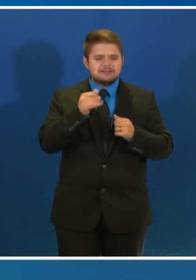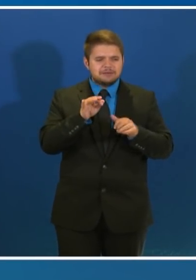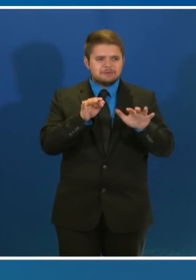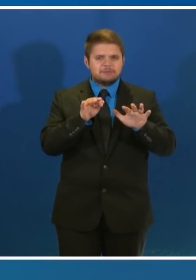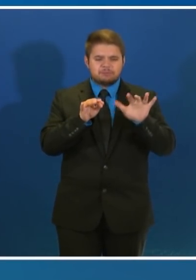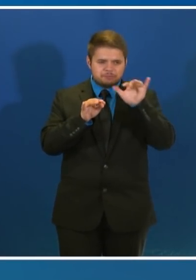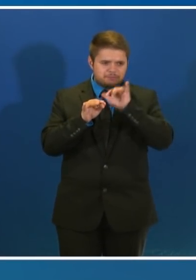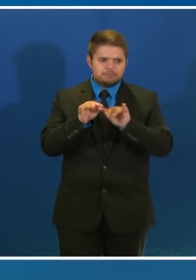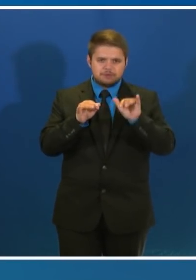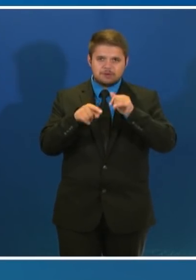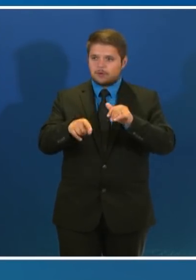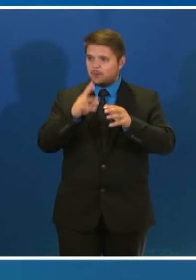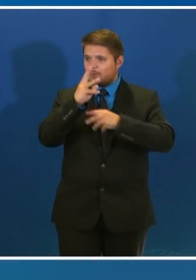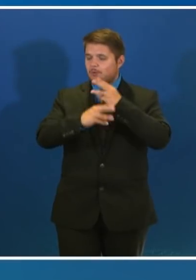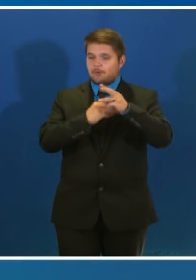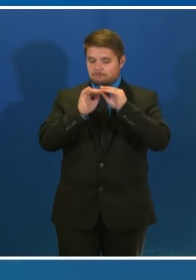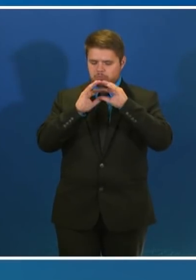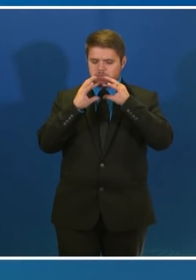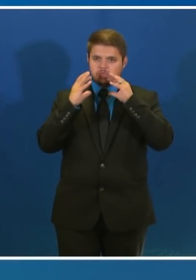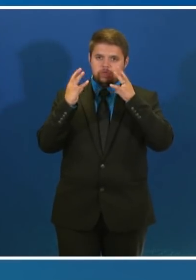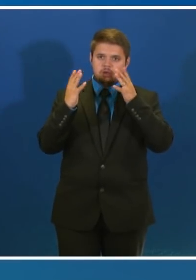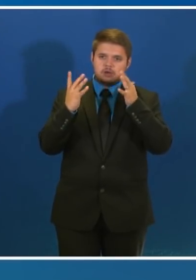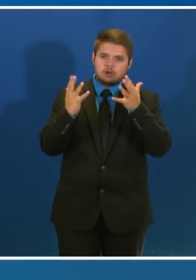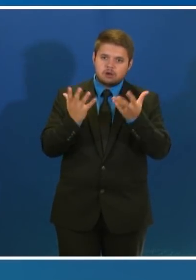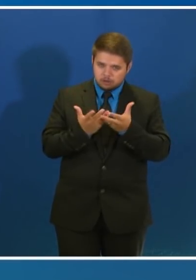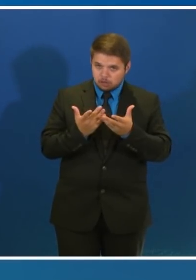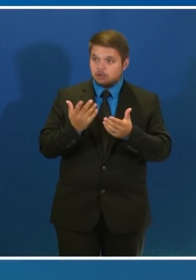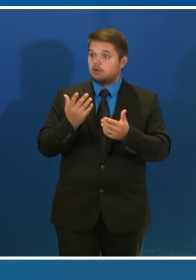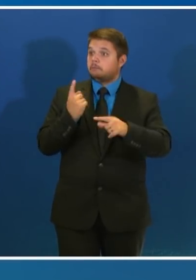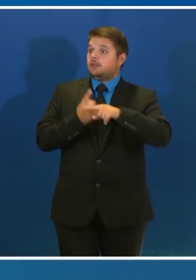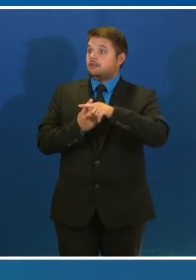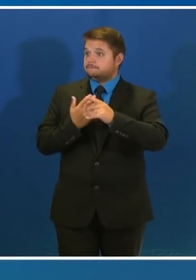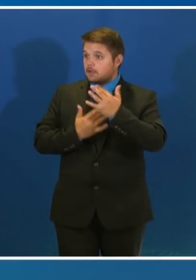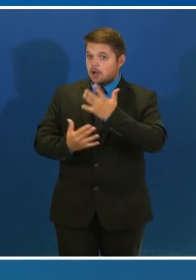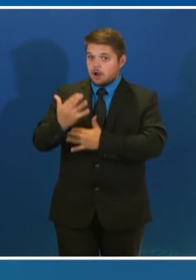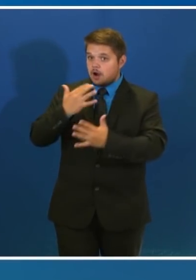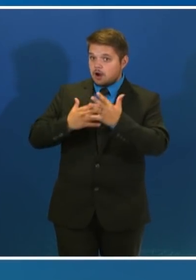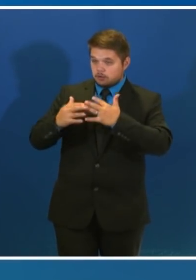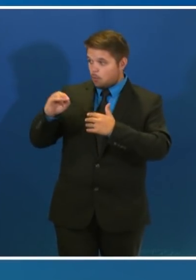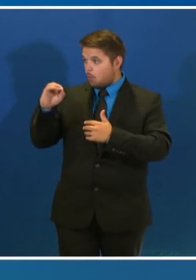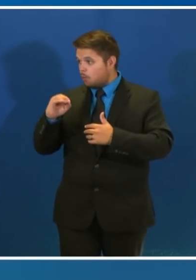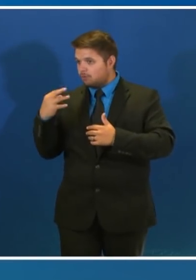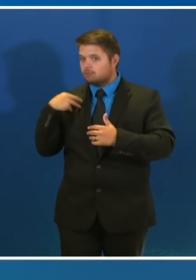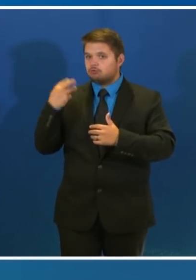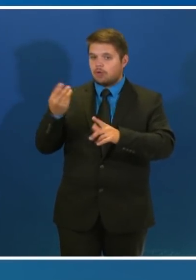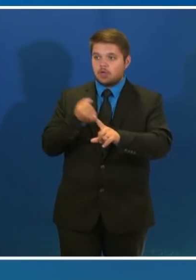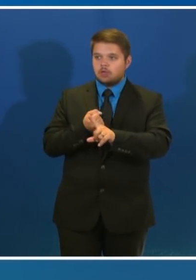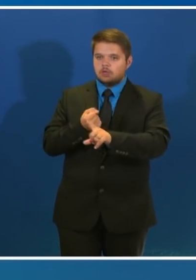so have the wildfires that have recently impacted our region. Our hearts go out to all those